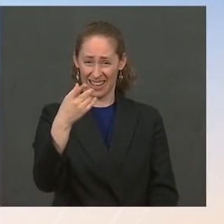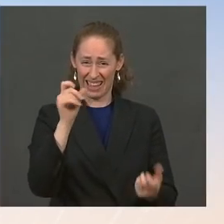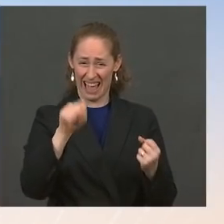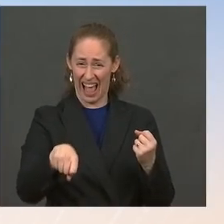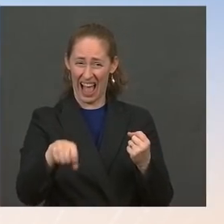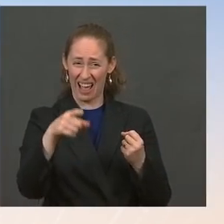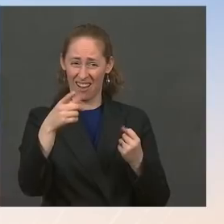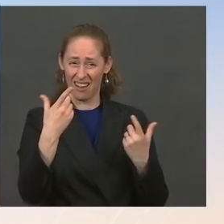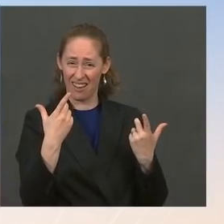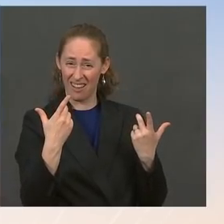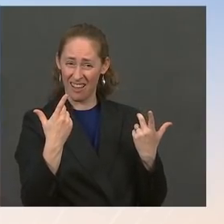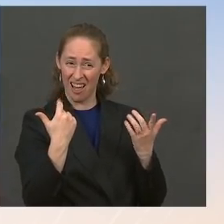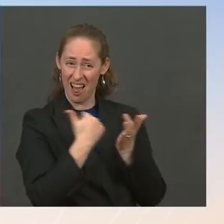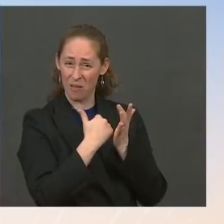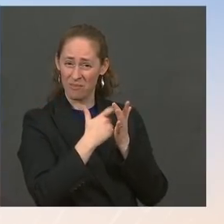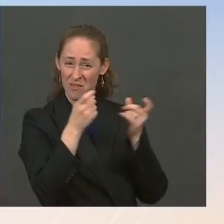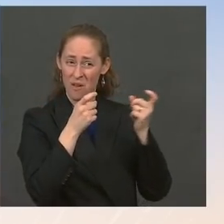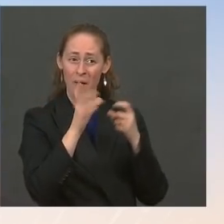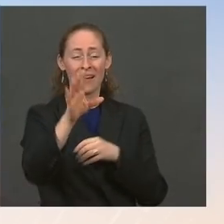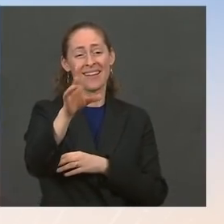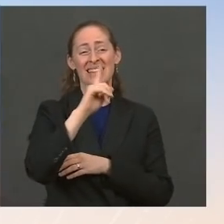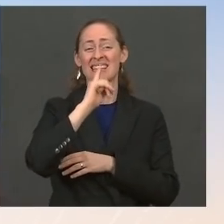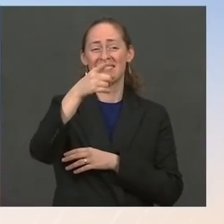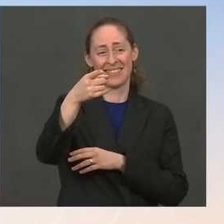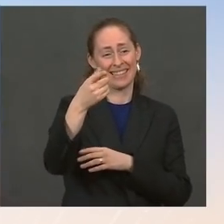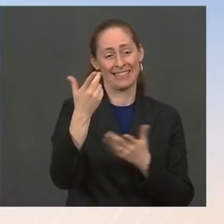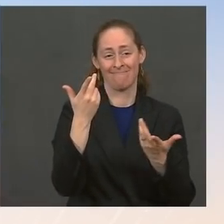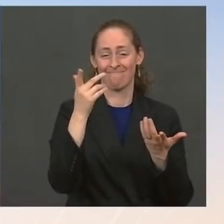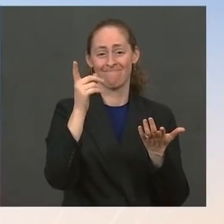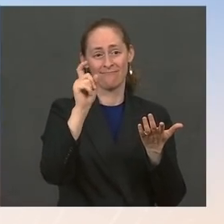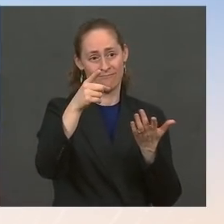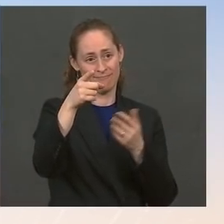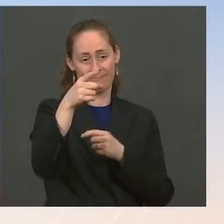Ms. Psaki: I can't speak for Senator Manchin or the American people. What I can speak for is what we believe